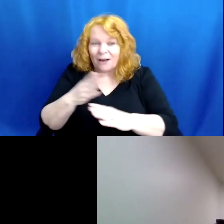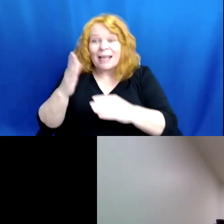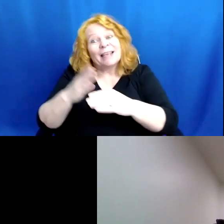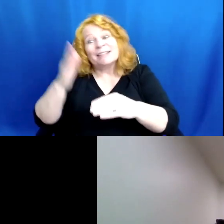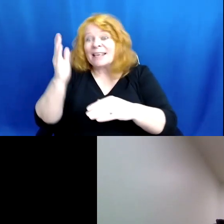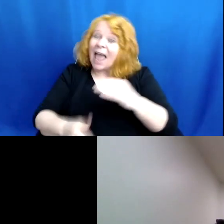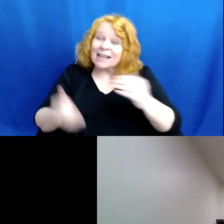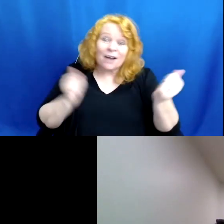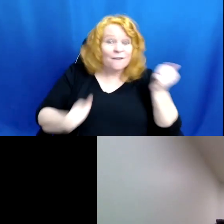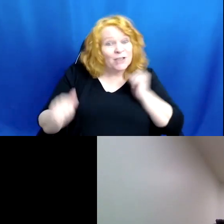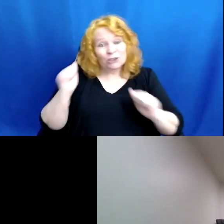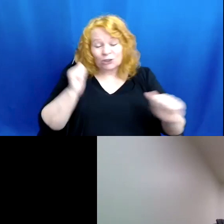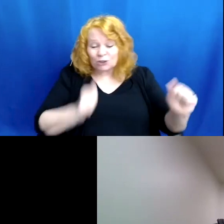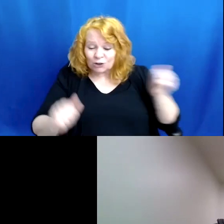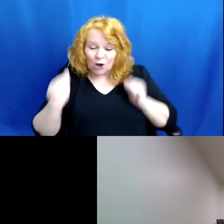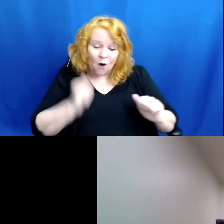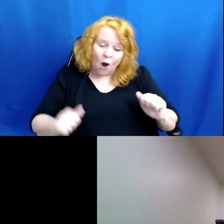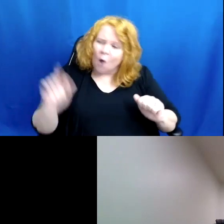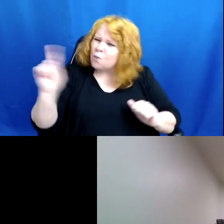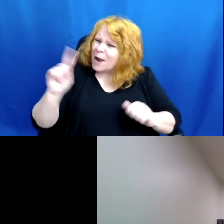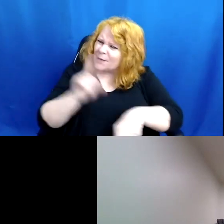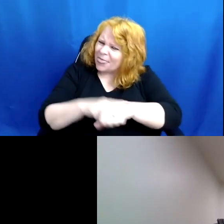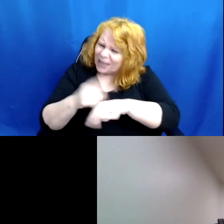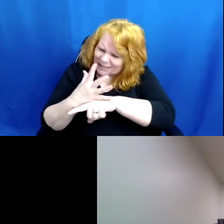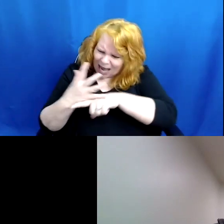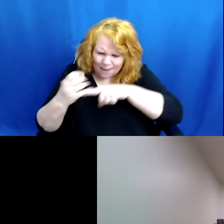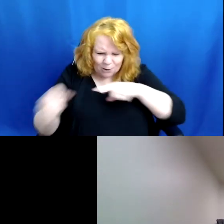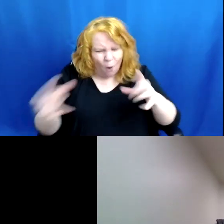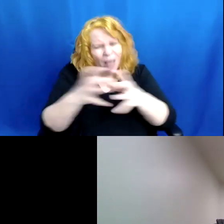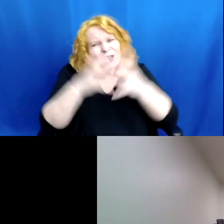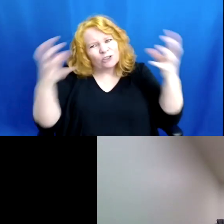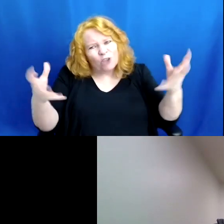Oh where did the time go? There is so much more to say.